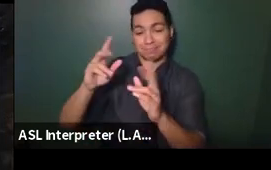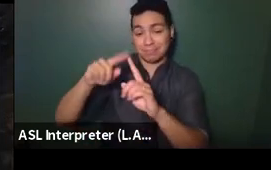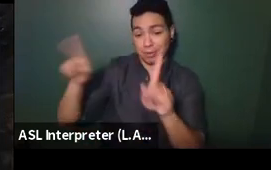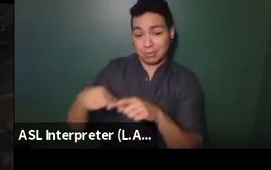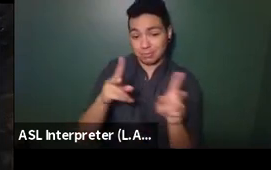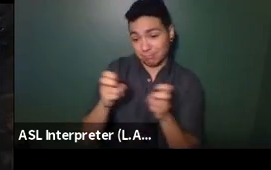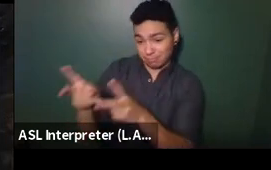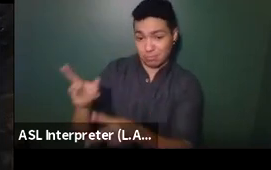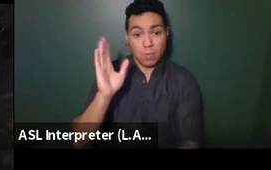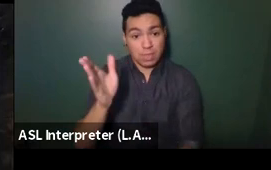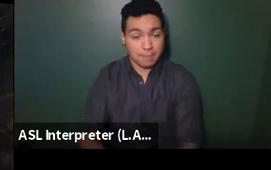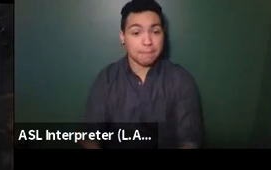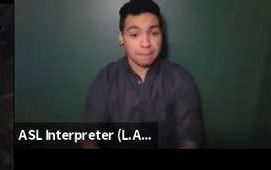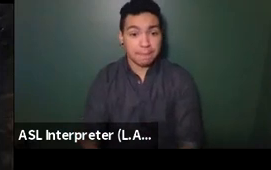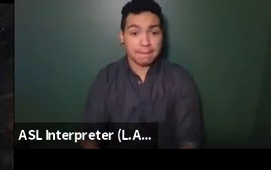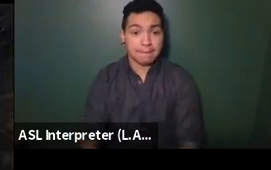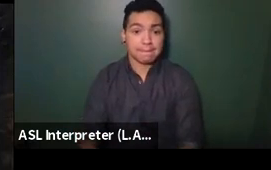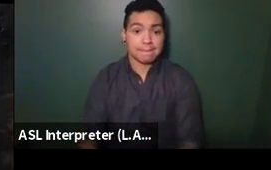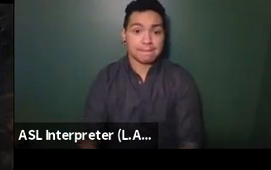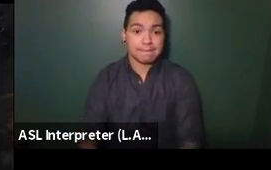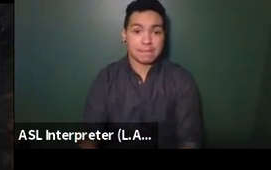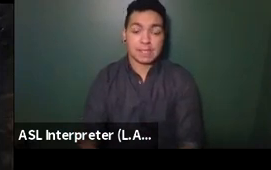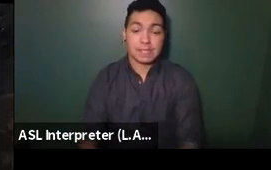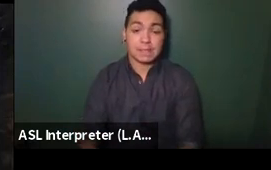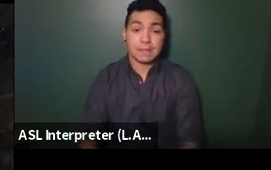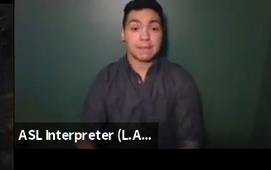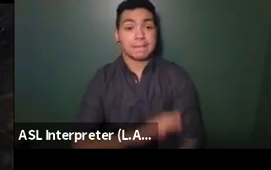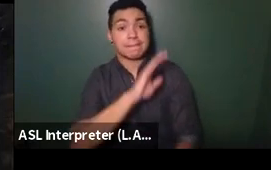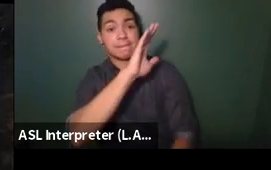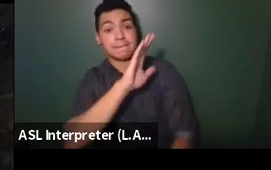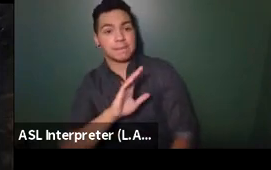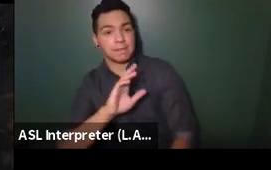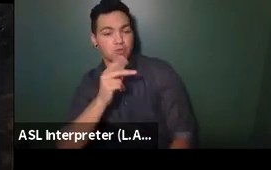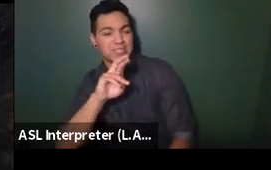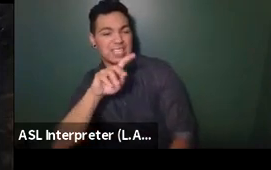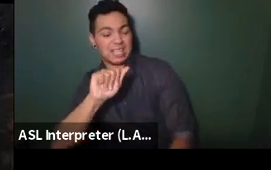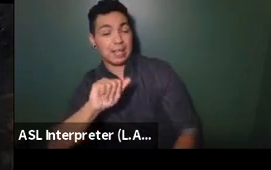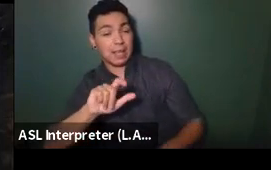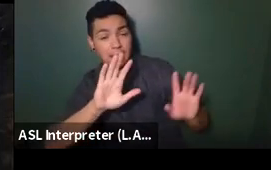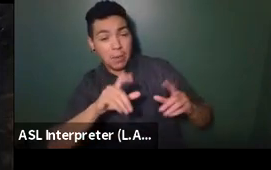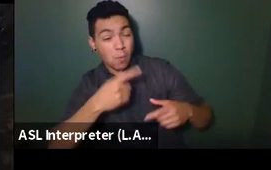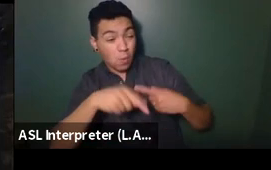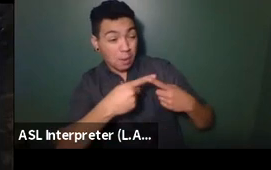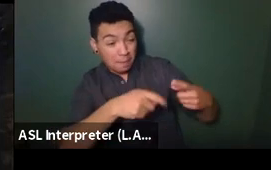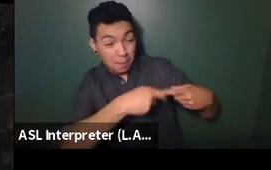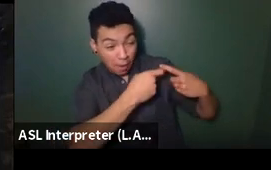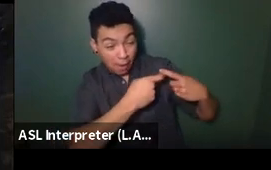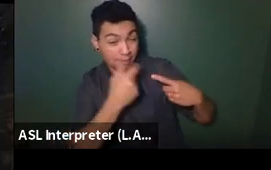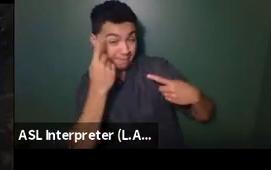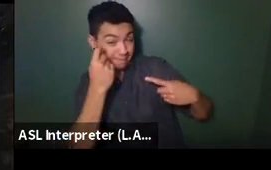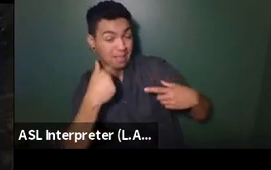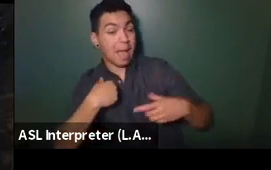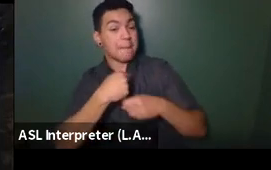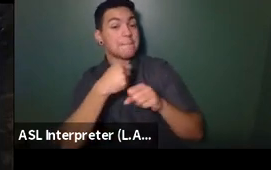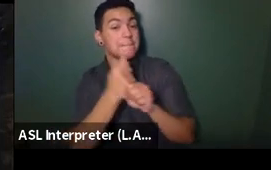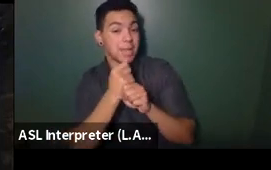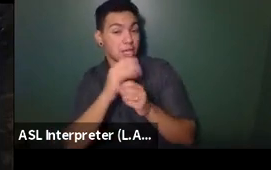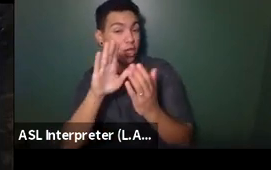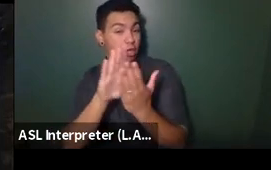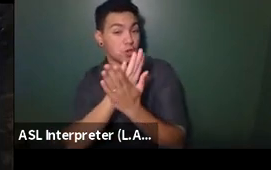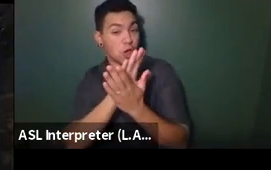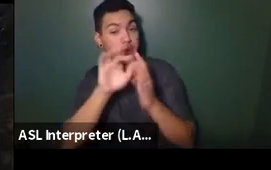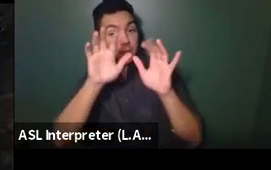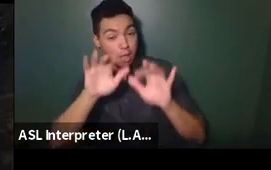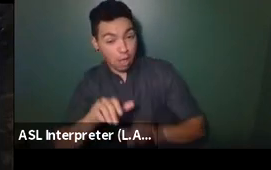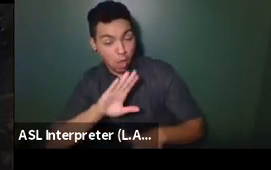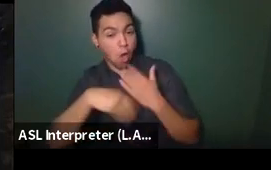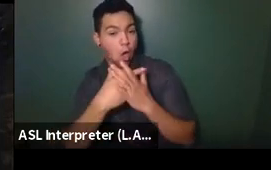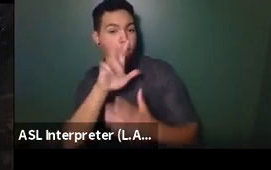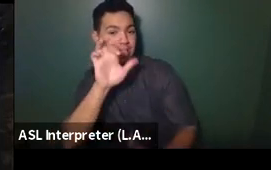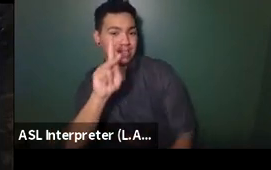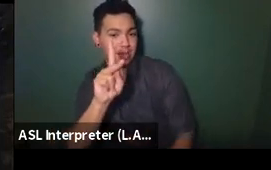Kristina Wambold: And just as a side note, while you're pausing, there I am creating a document with all the links from the chat that will be emailed to this group, as soon as I can today.